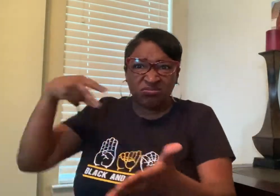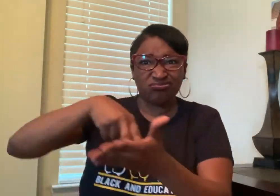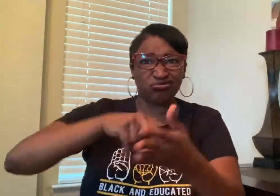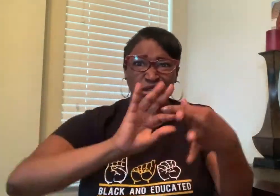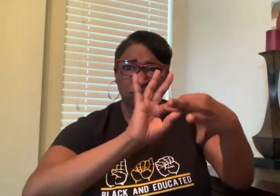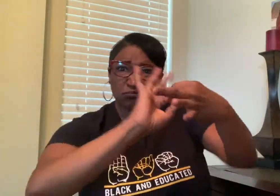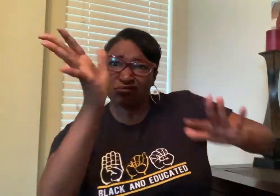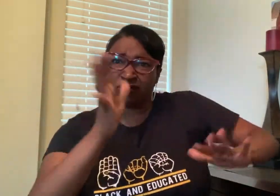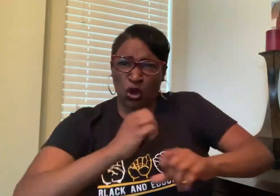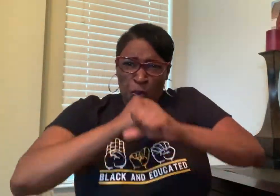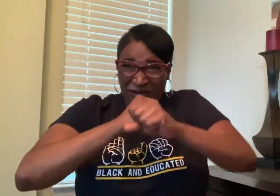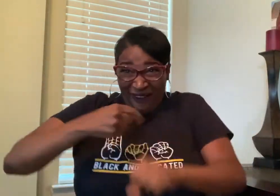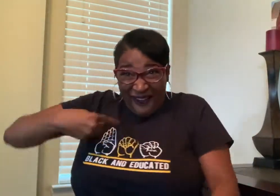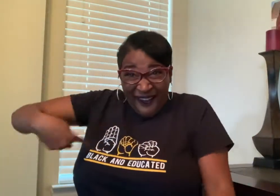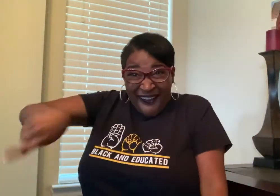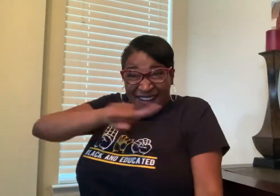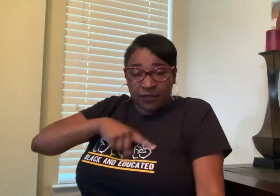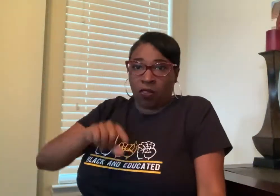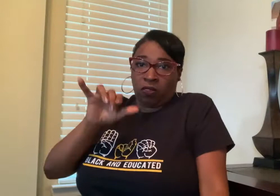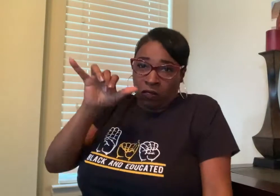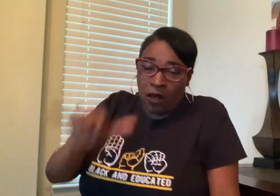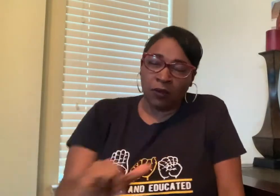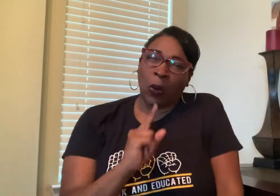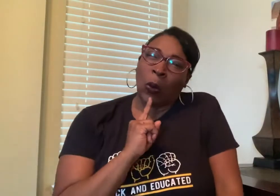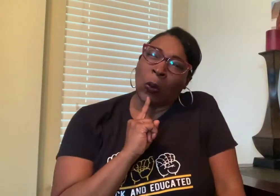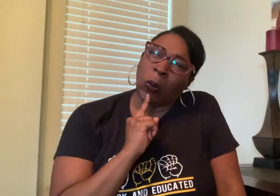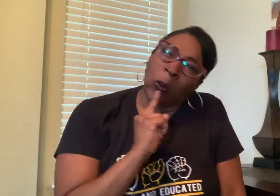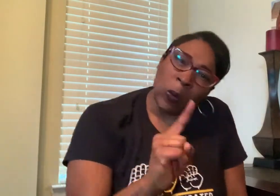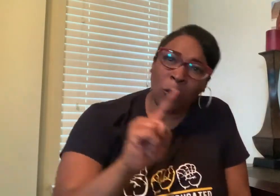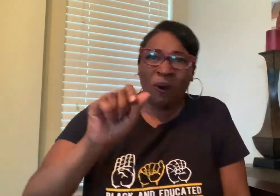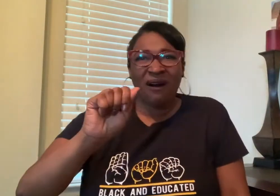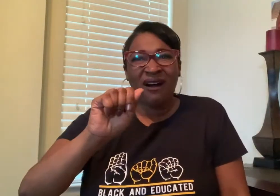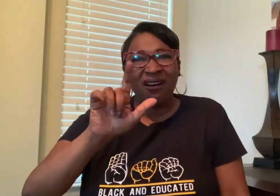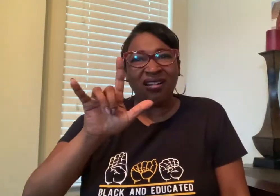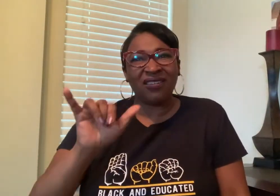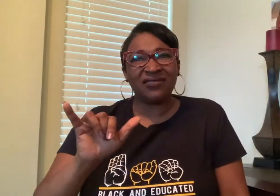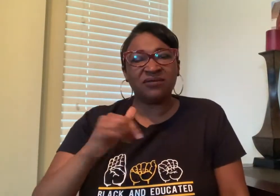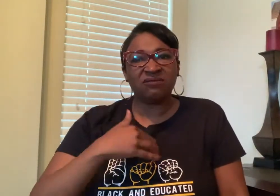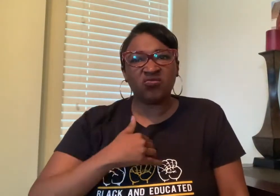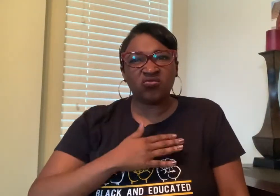life, take action and stand up to protect us, that is a true ally.